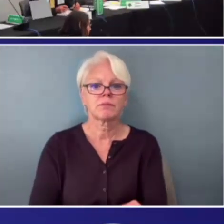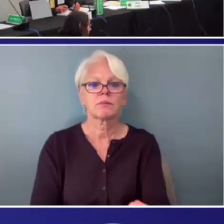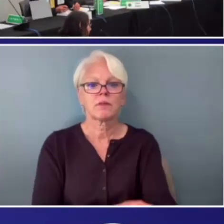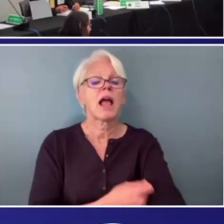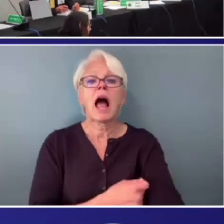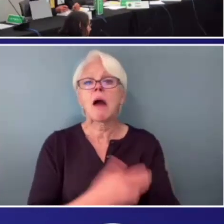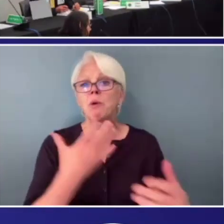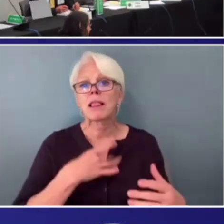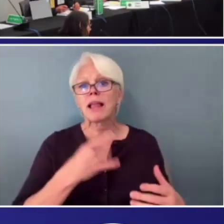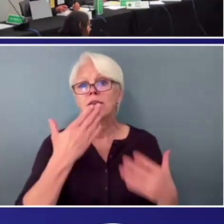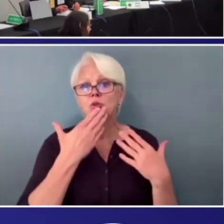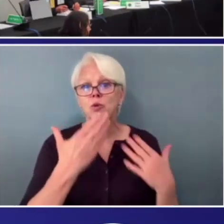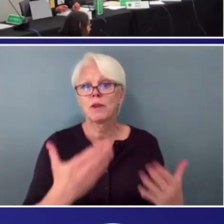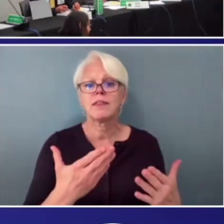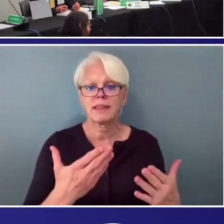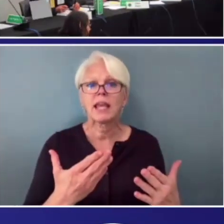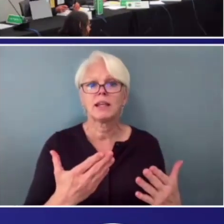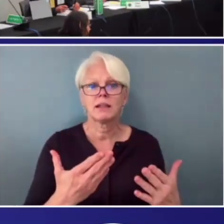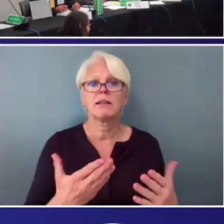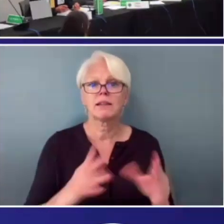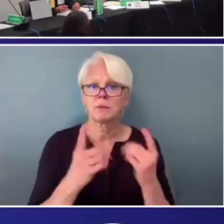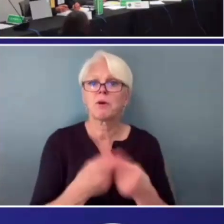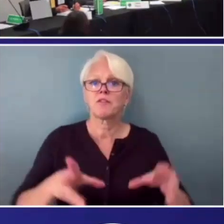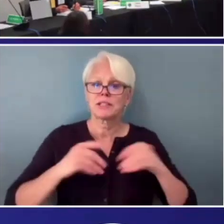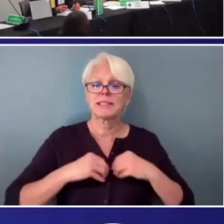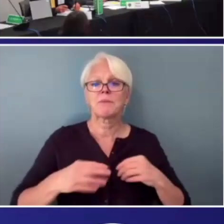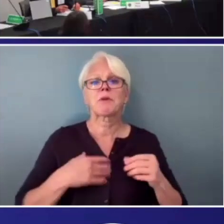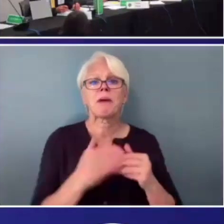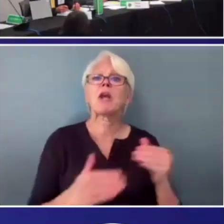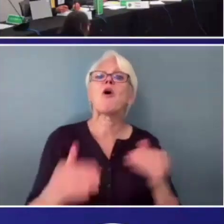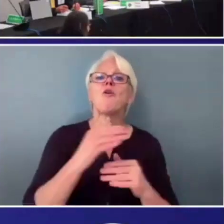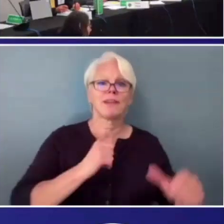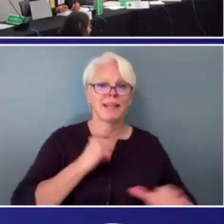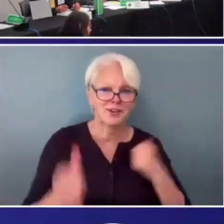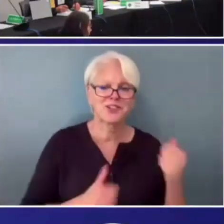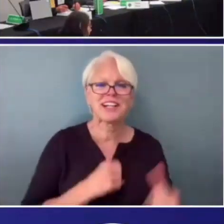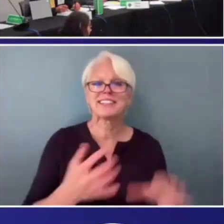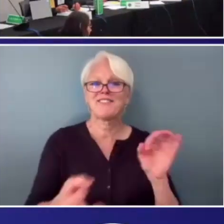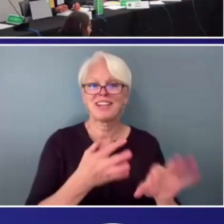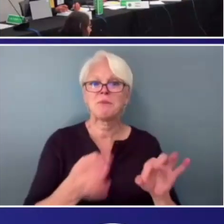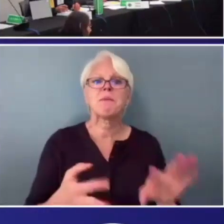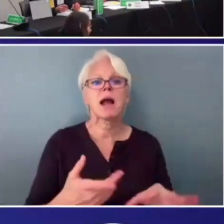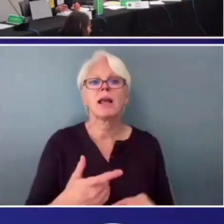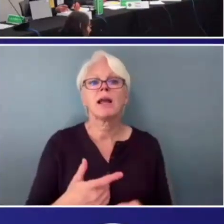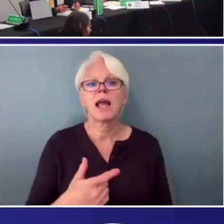my overly aggressive feedback. And I believe that this is significantly